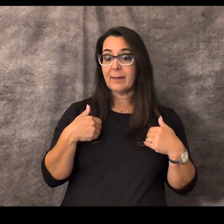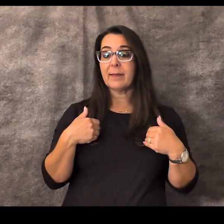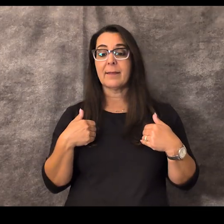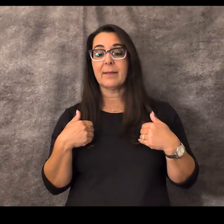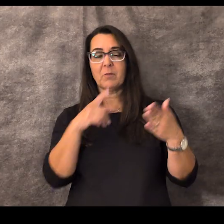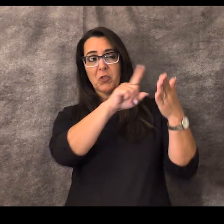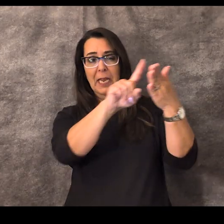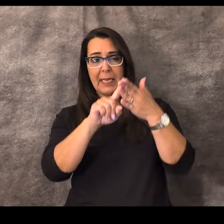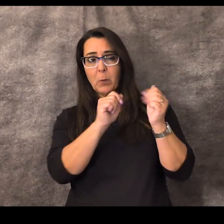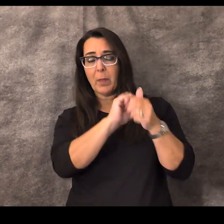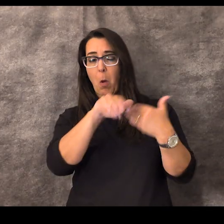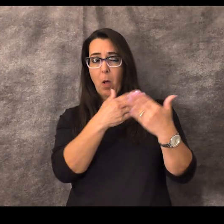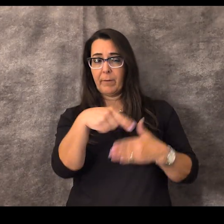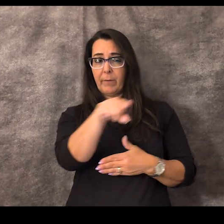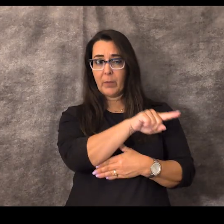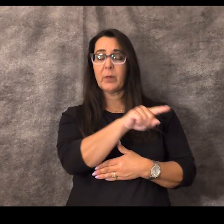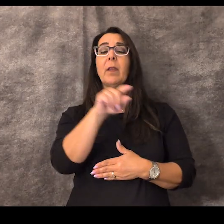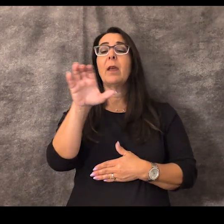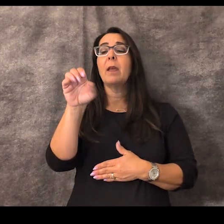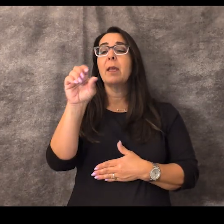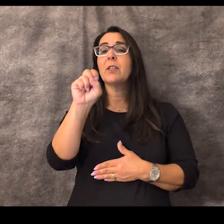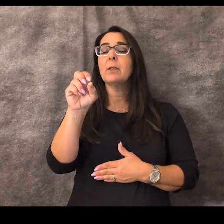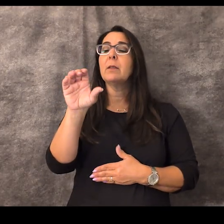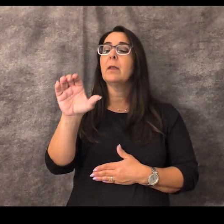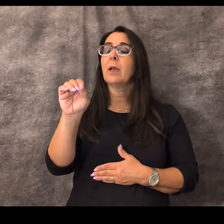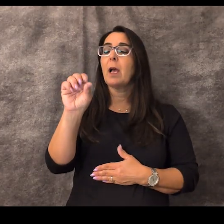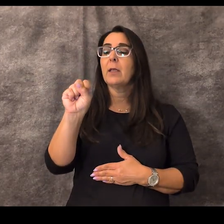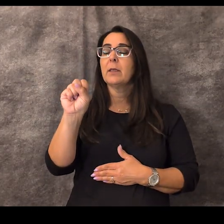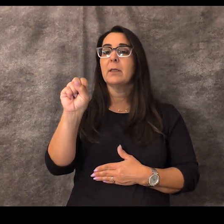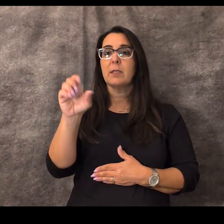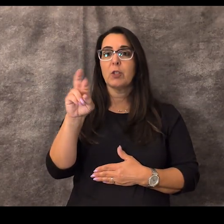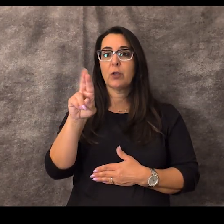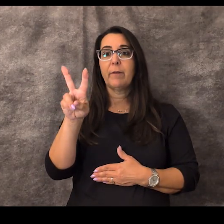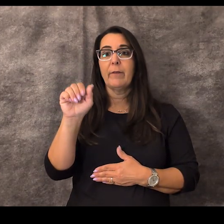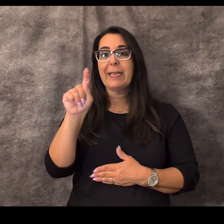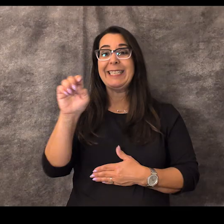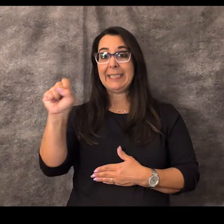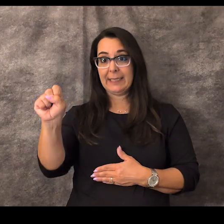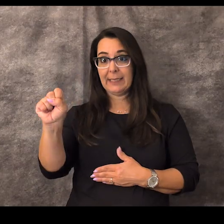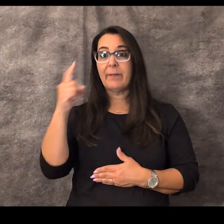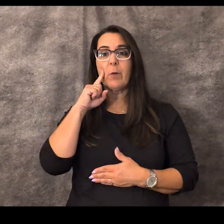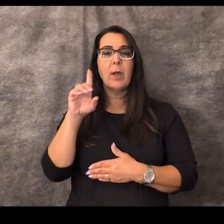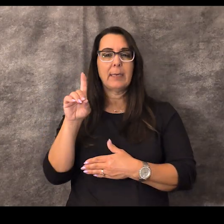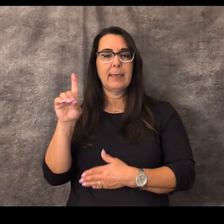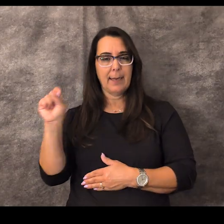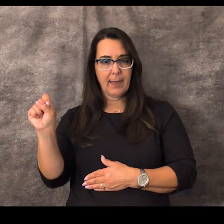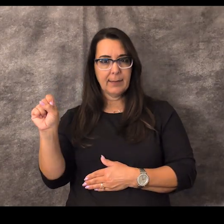with all of the conservatees statewide, the DDS conservatees and we talk to them